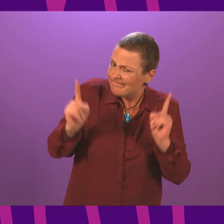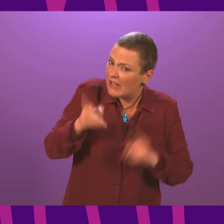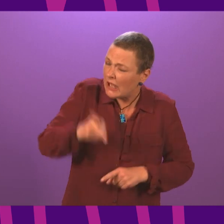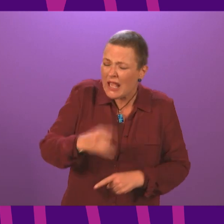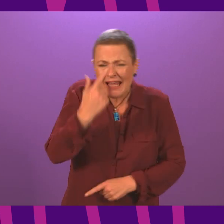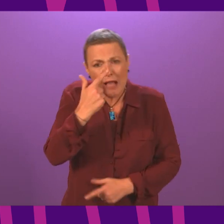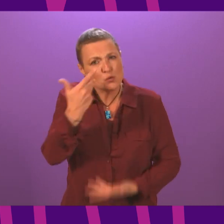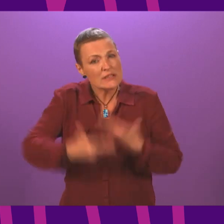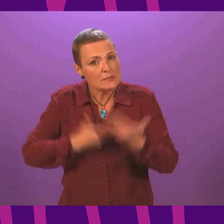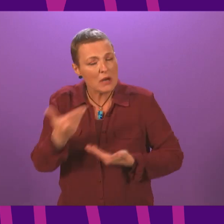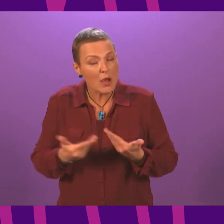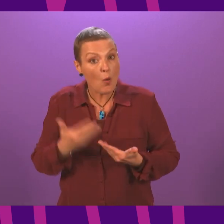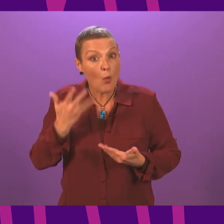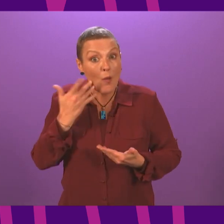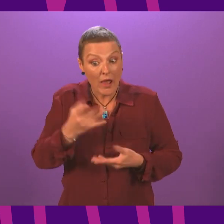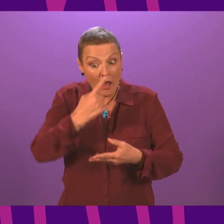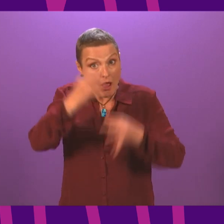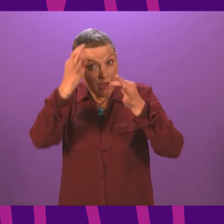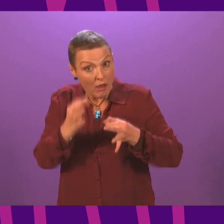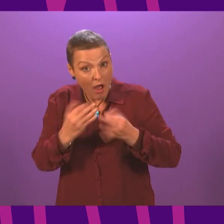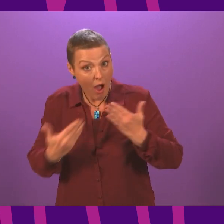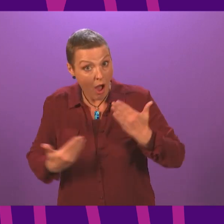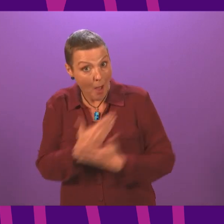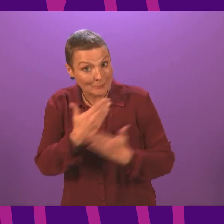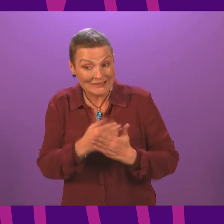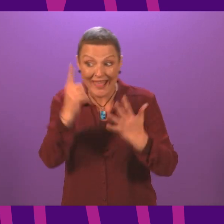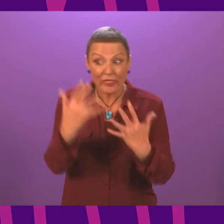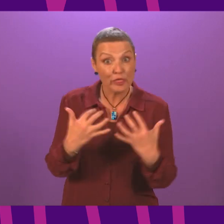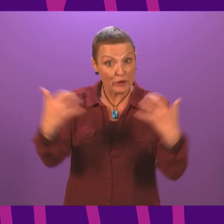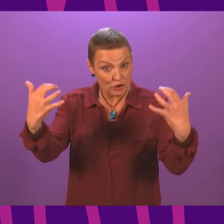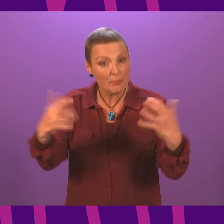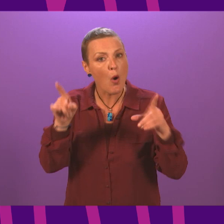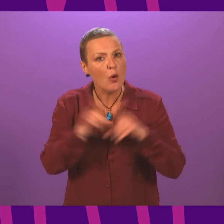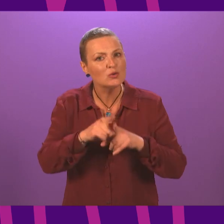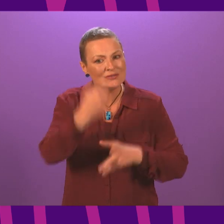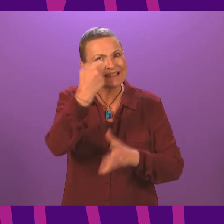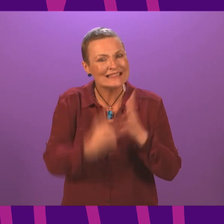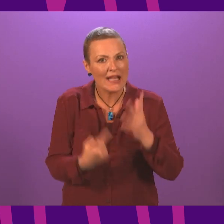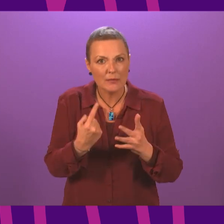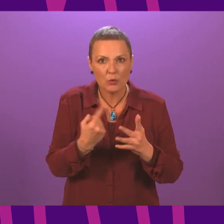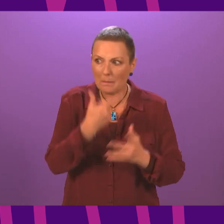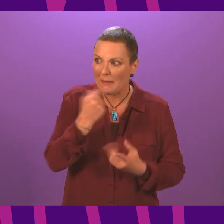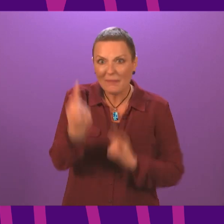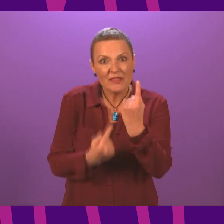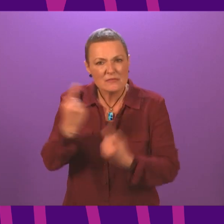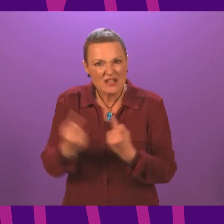when she expects to update the Parliament and disabled people themselves about the 20m rule for